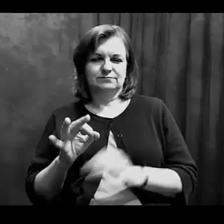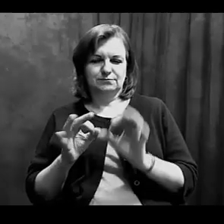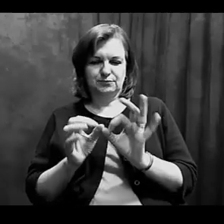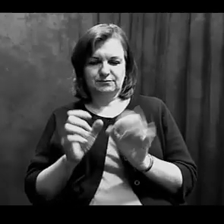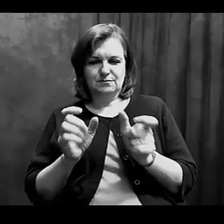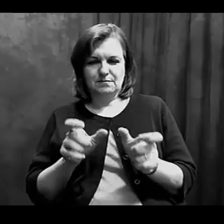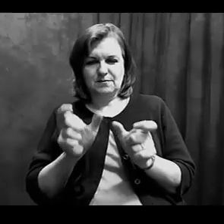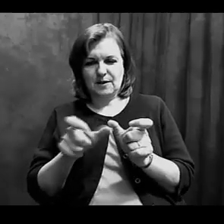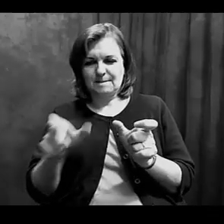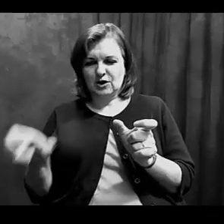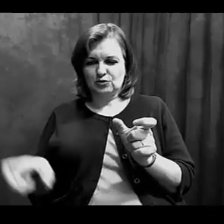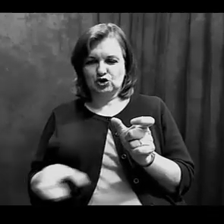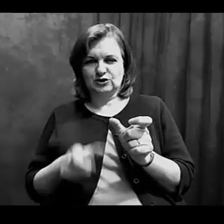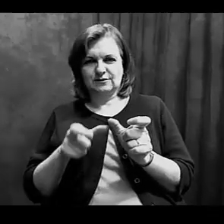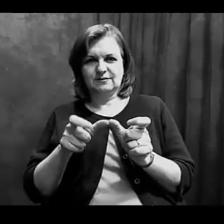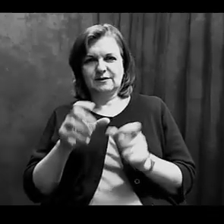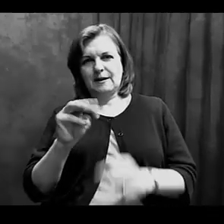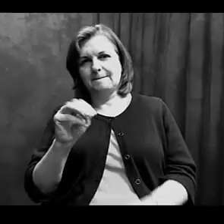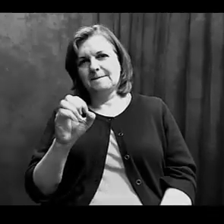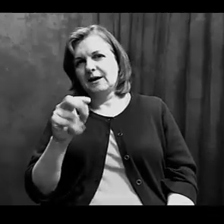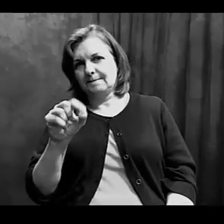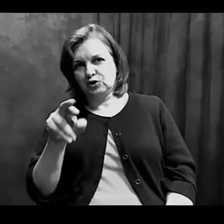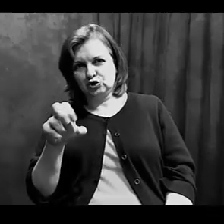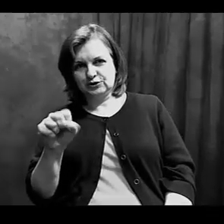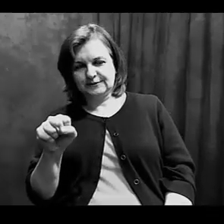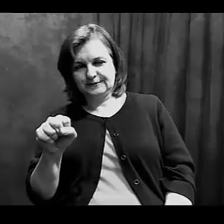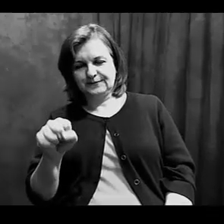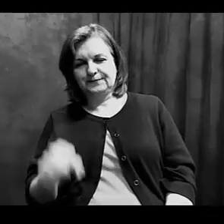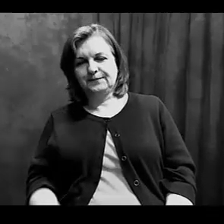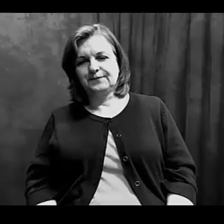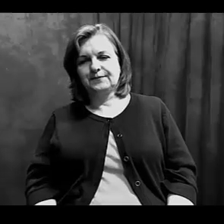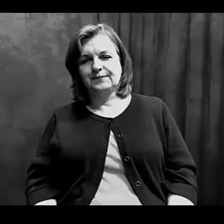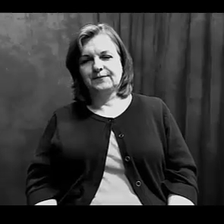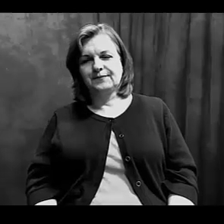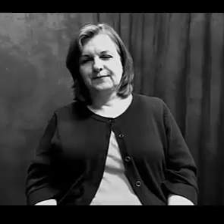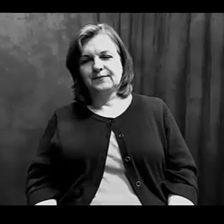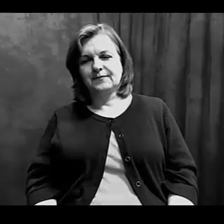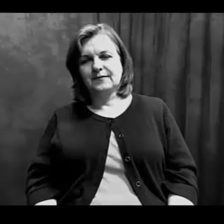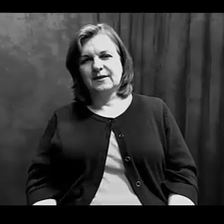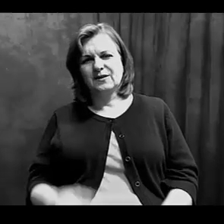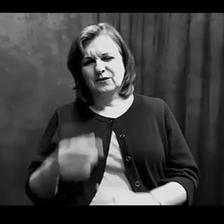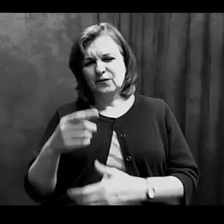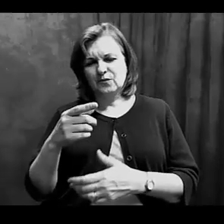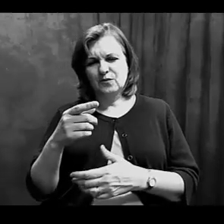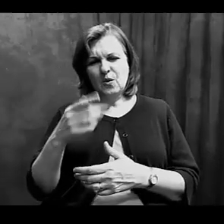thousands of monomers so we have to think then